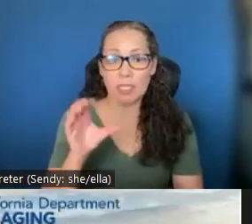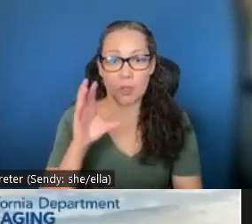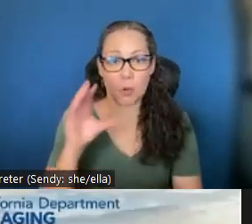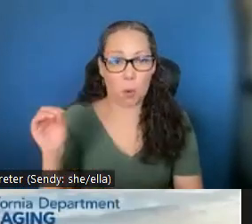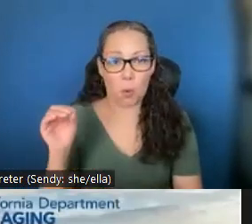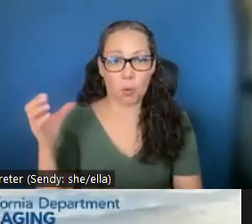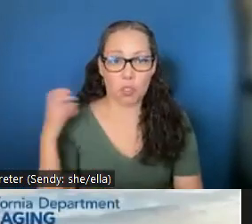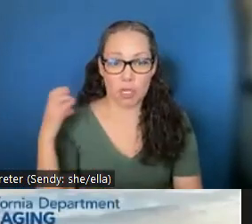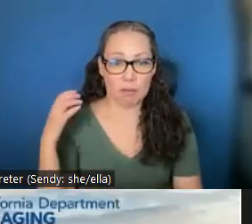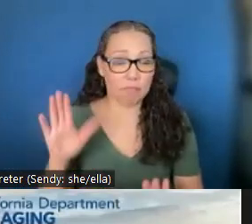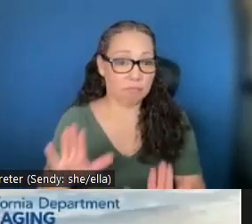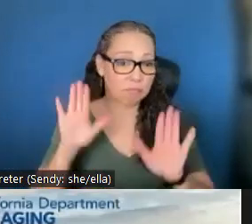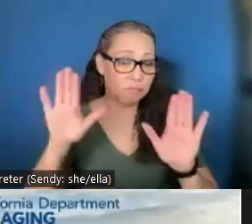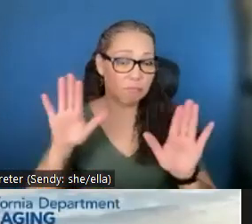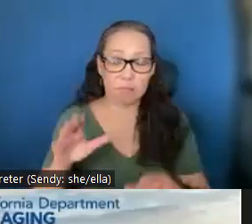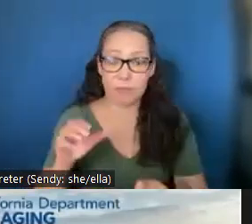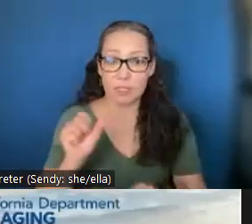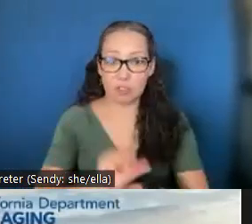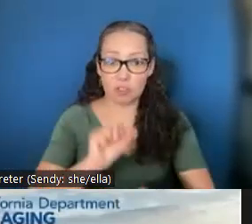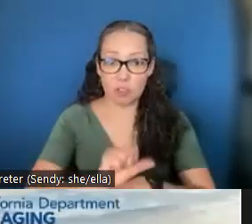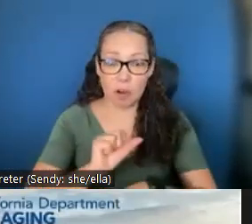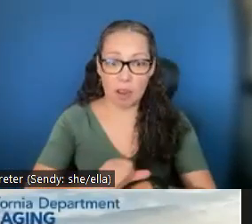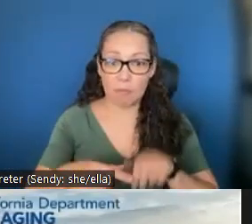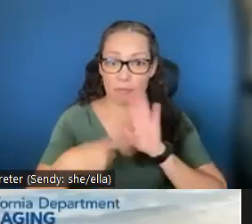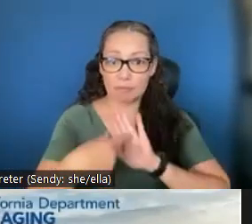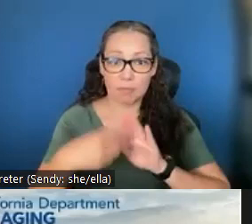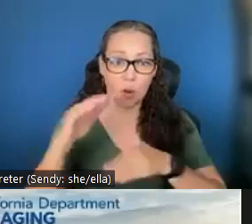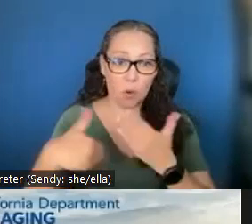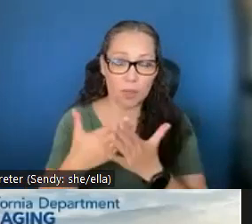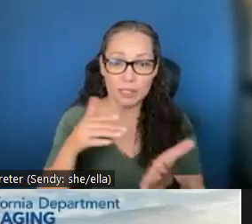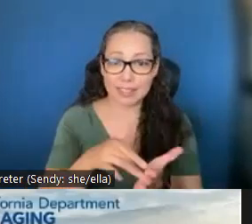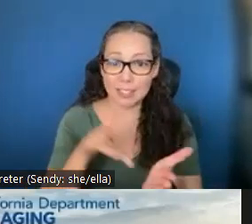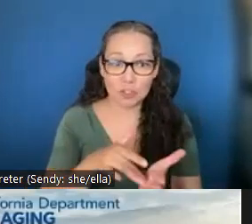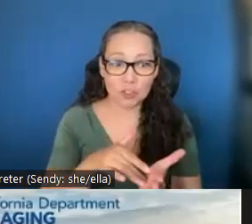amazing job representing all of the centers and we look forward to him continuing to do